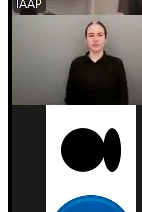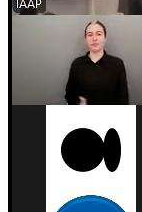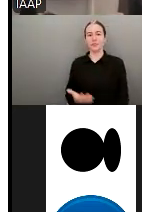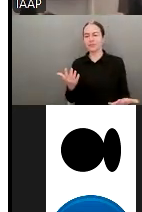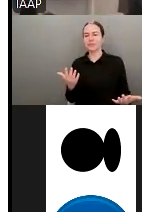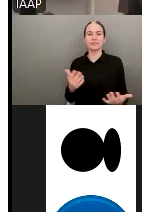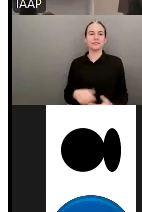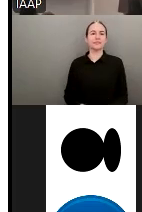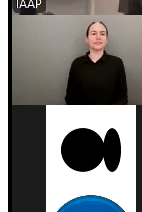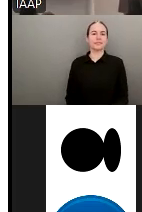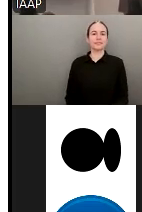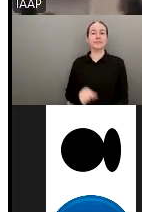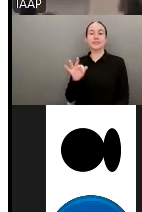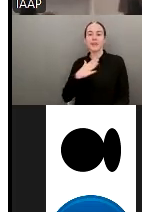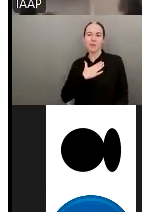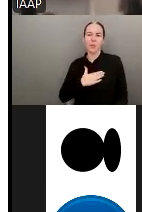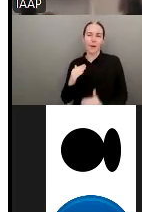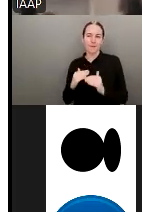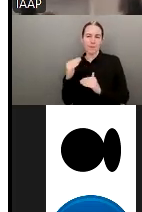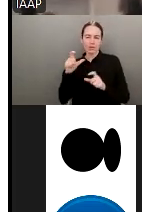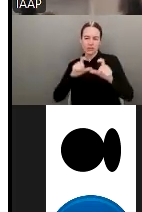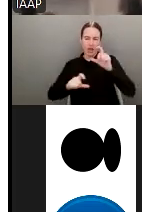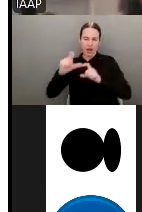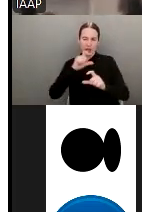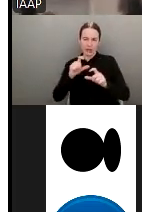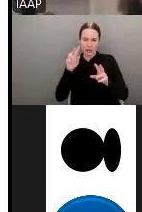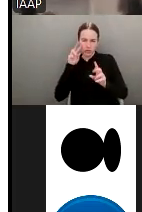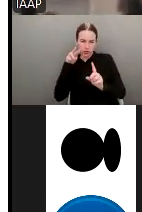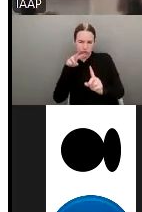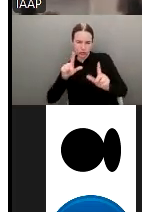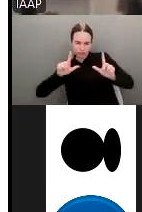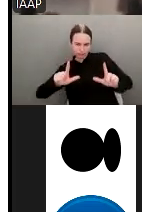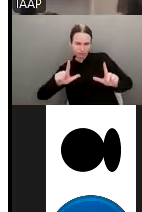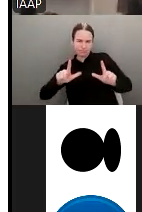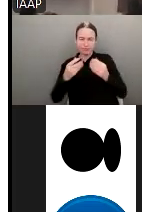how you evaluate it, you would I know there is a good way to monitor and for comparison,